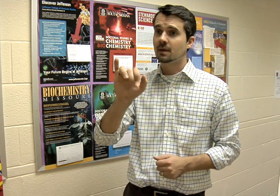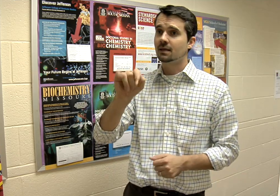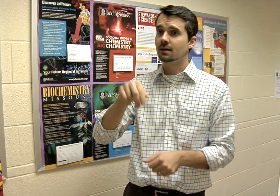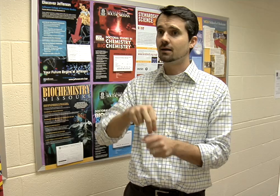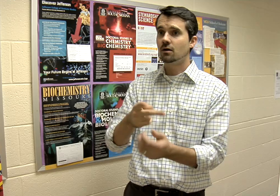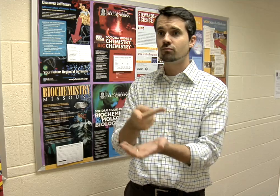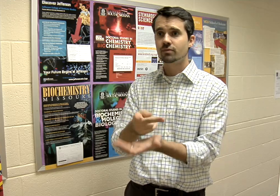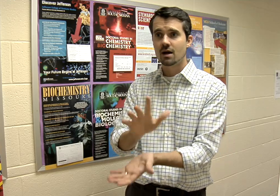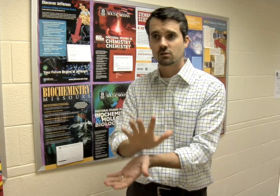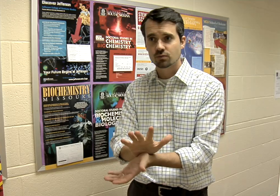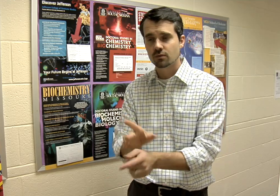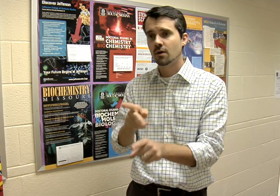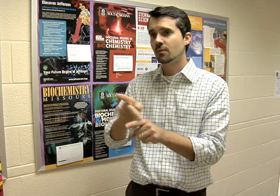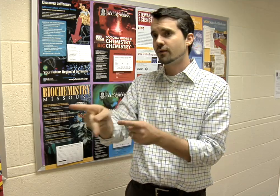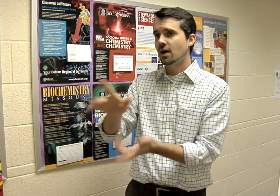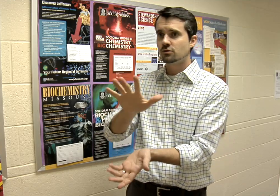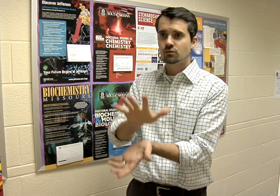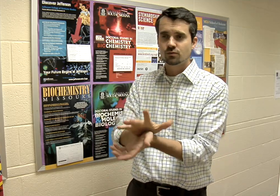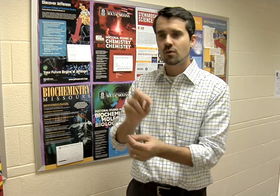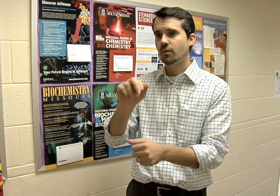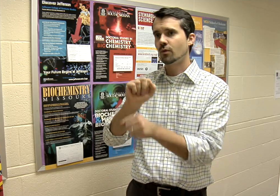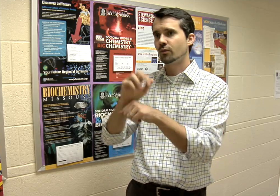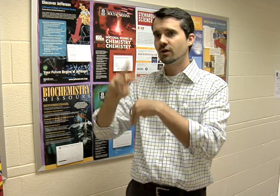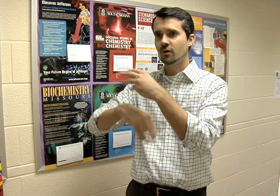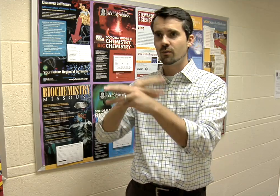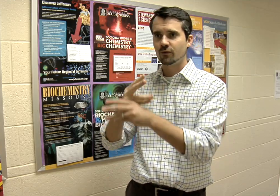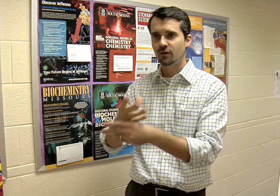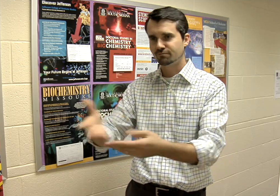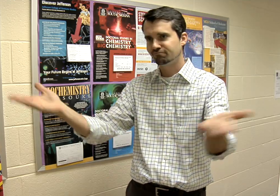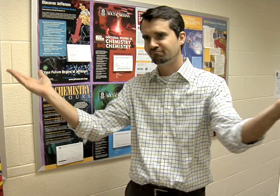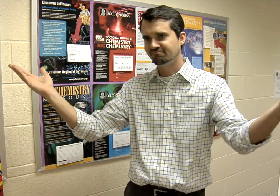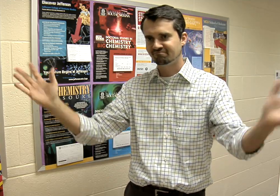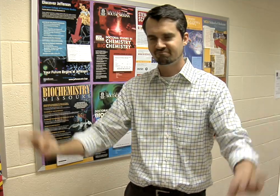being in graduate school, professional school, the working world, and wherever your dreams may lead you to.